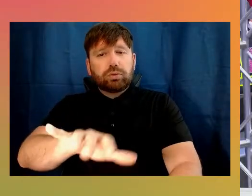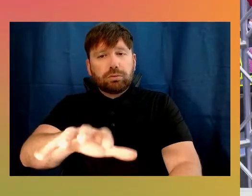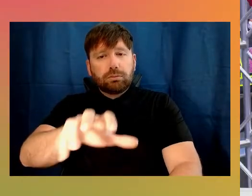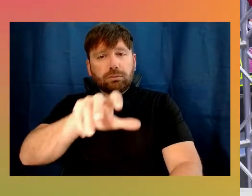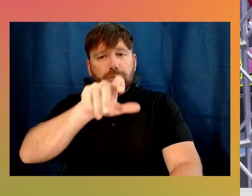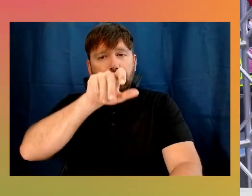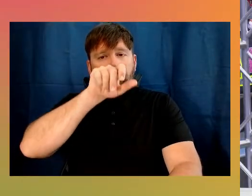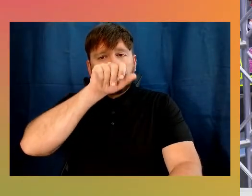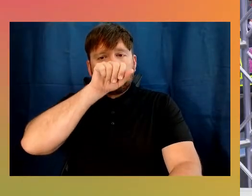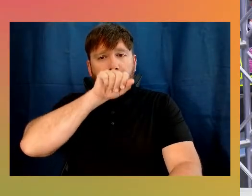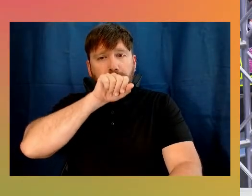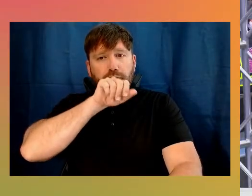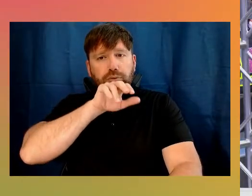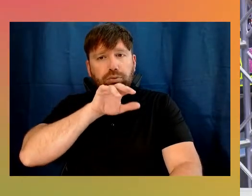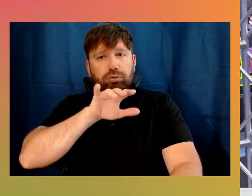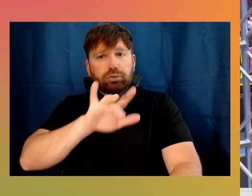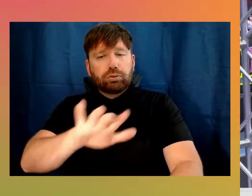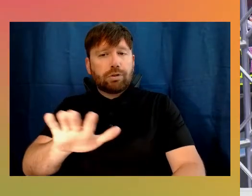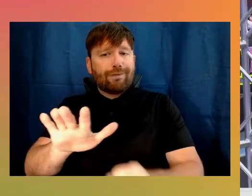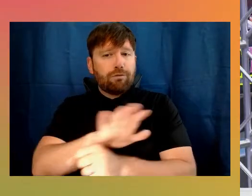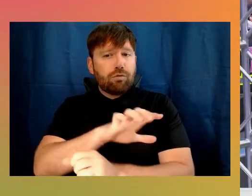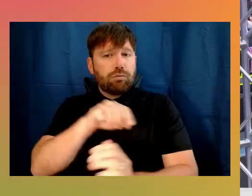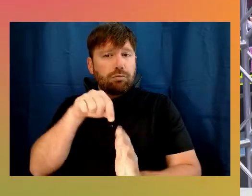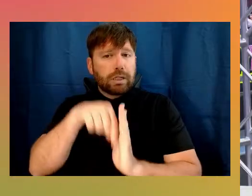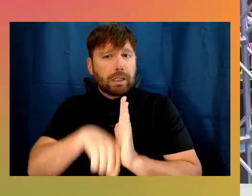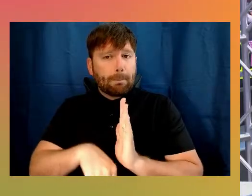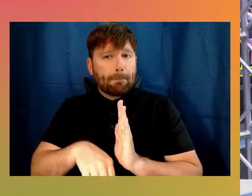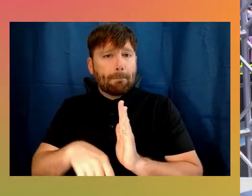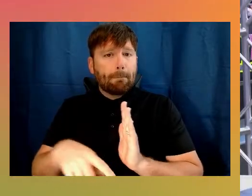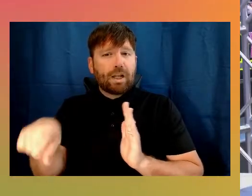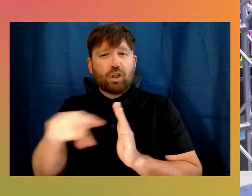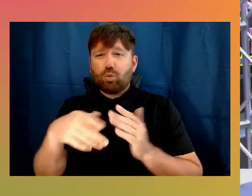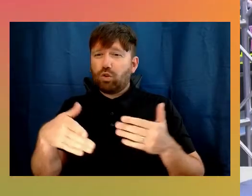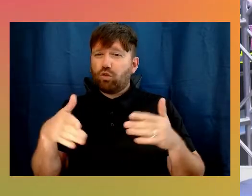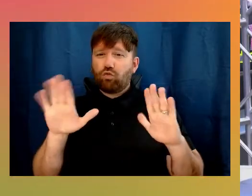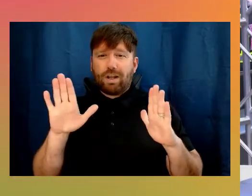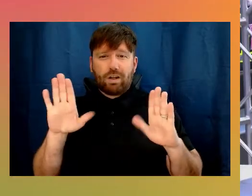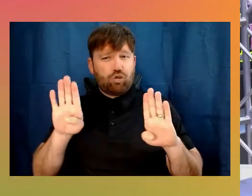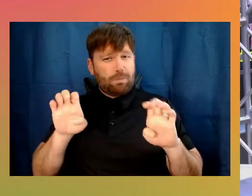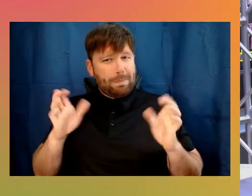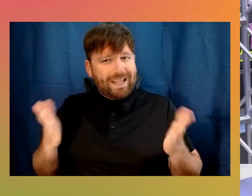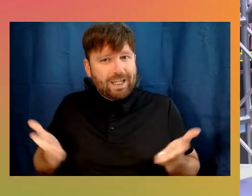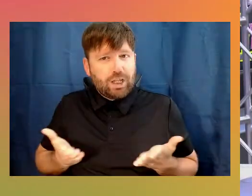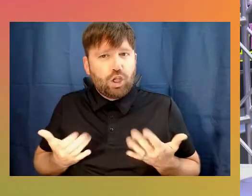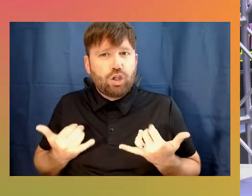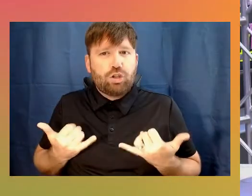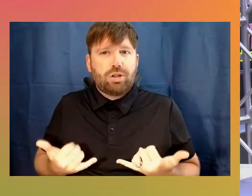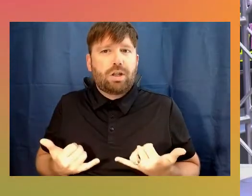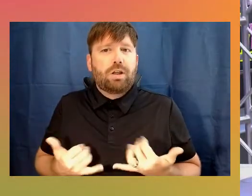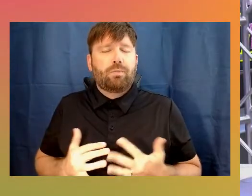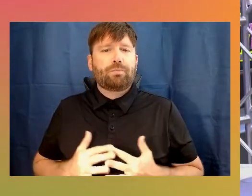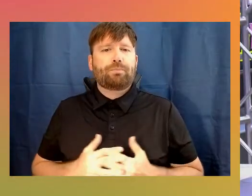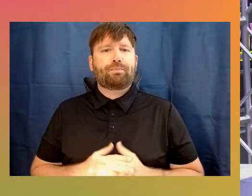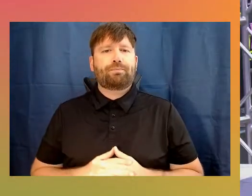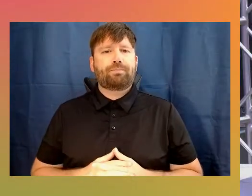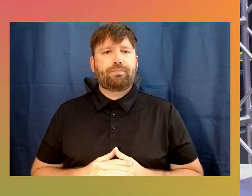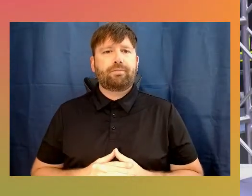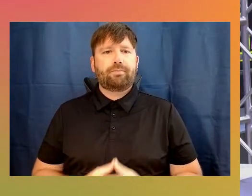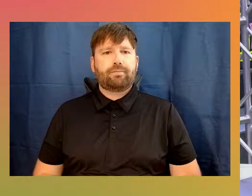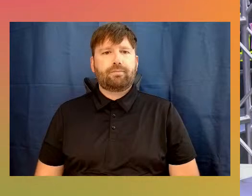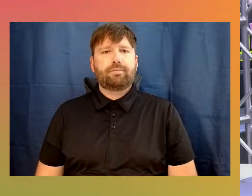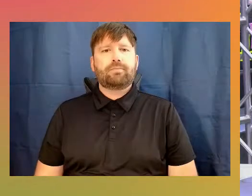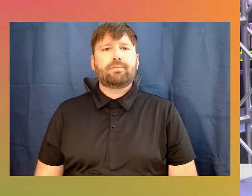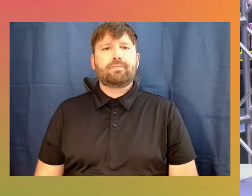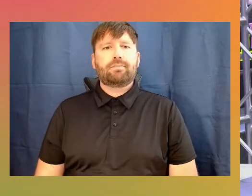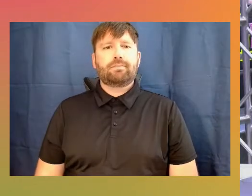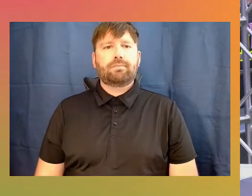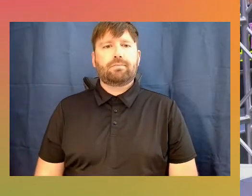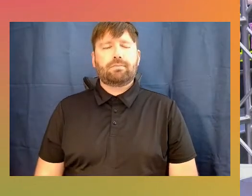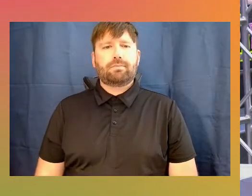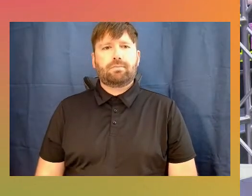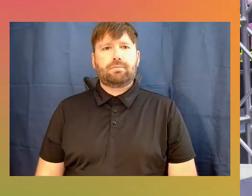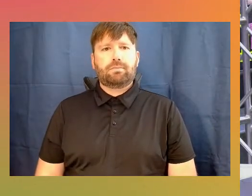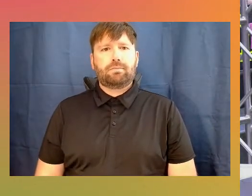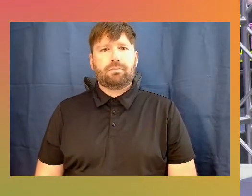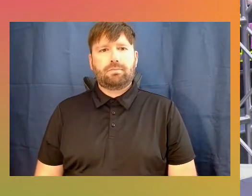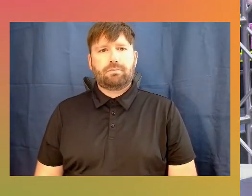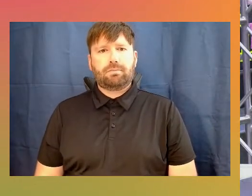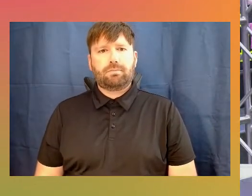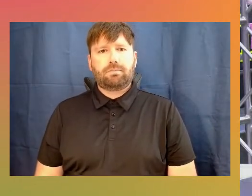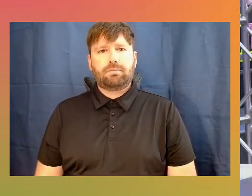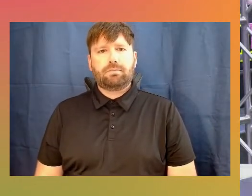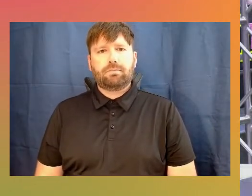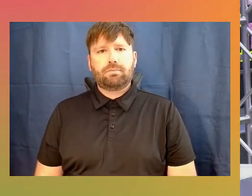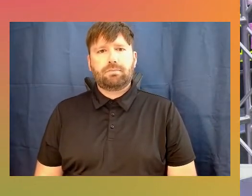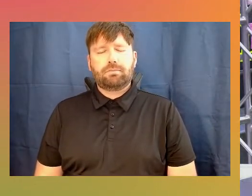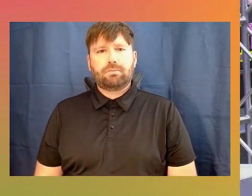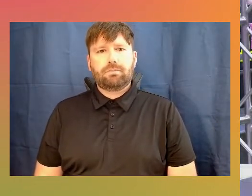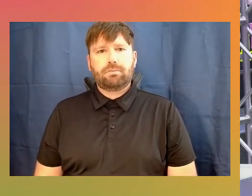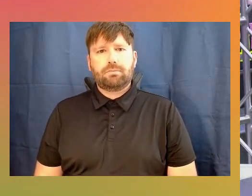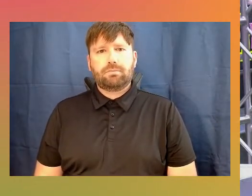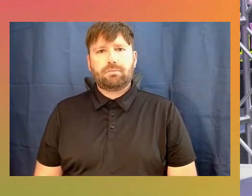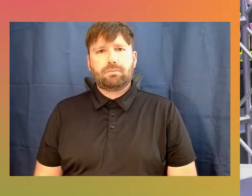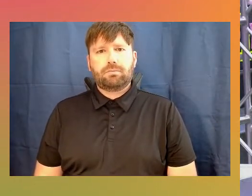INHALES AND EXHALES HERE.